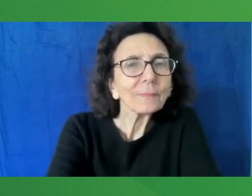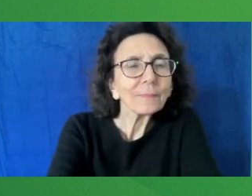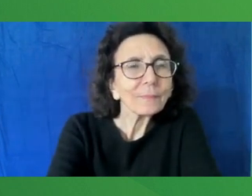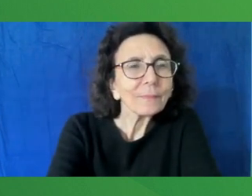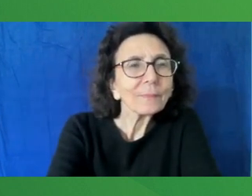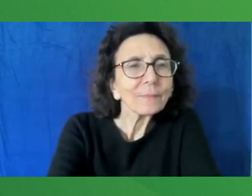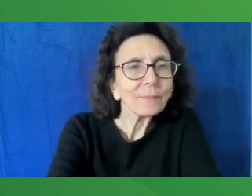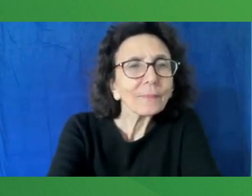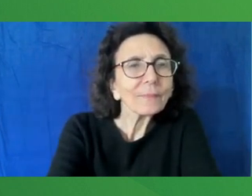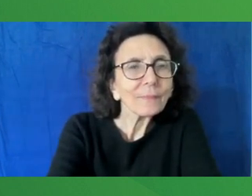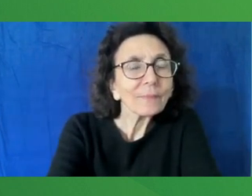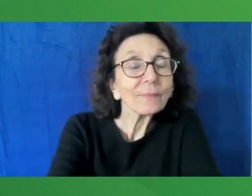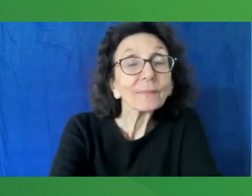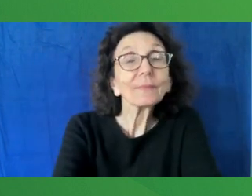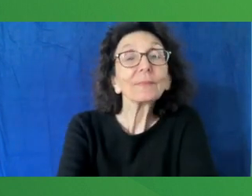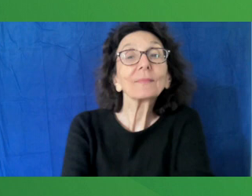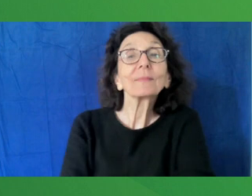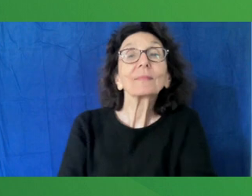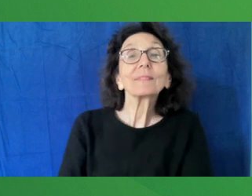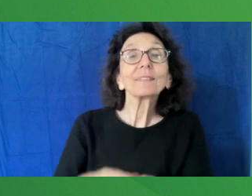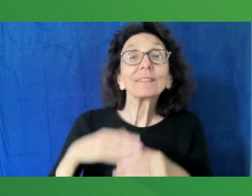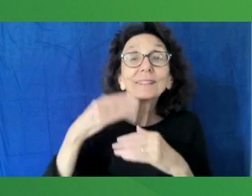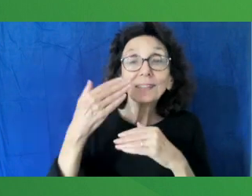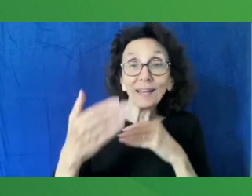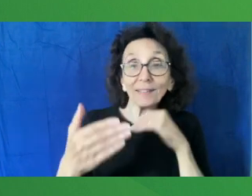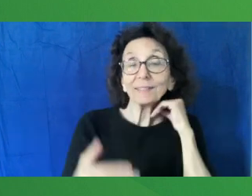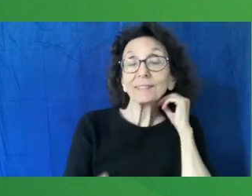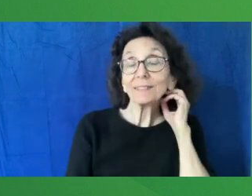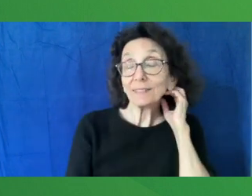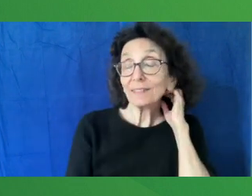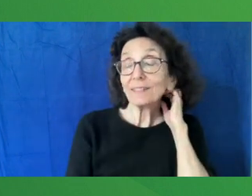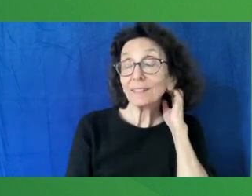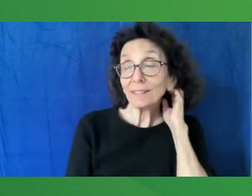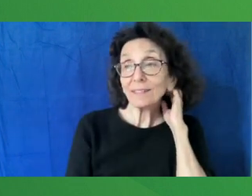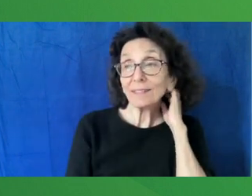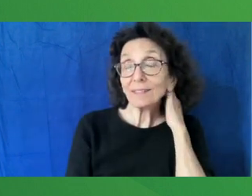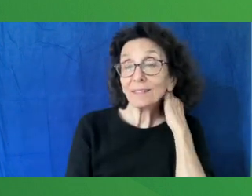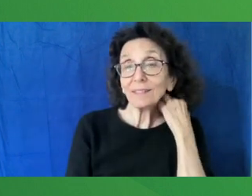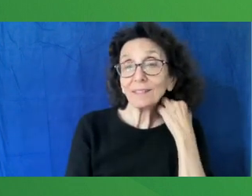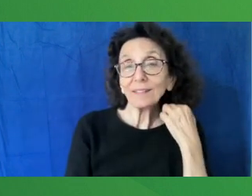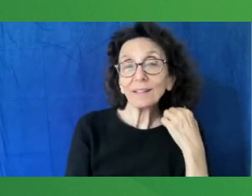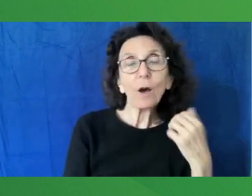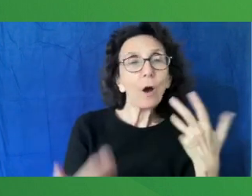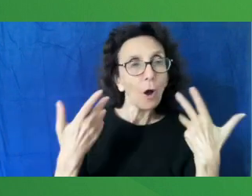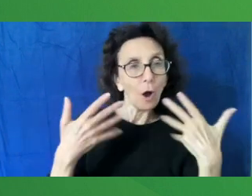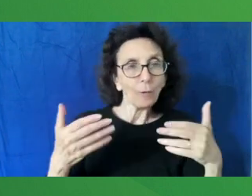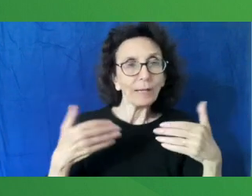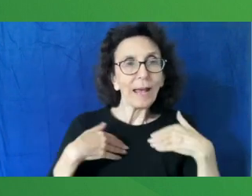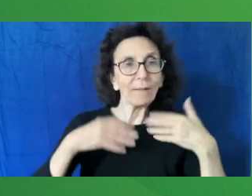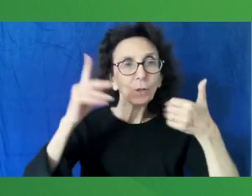So what we're going to do next is we we have some questions about what's needed to get